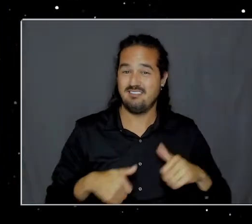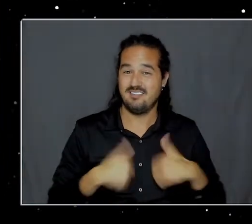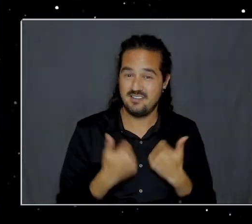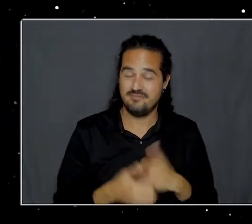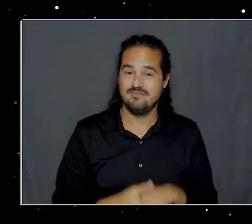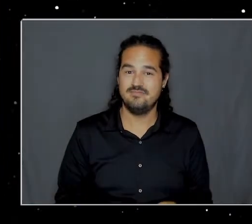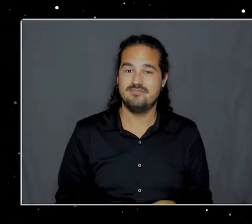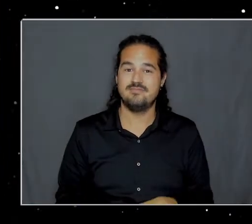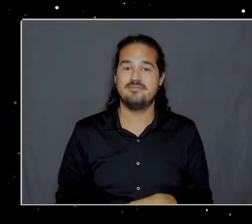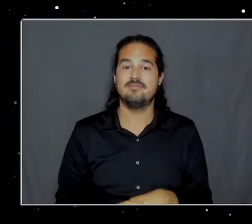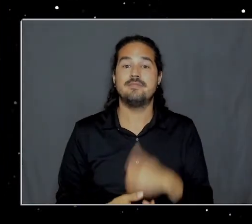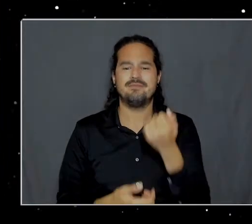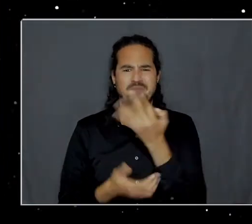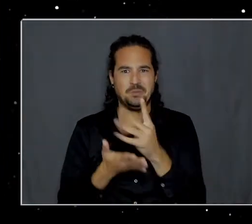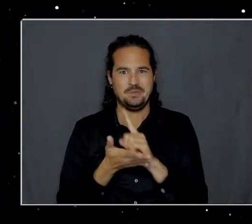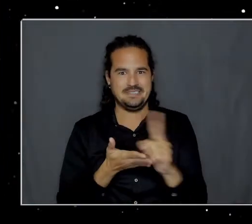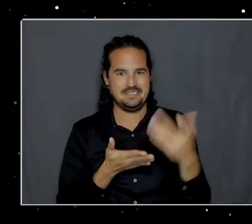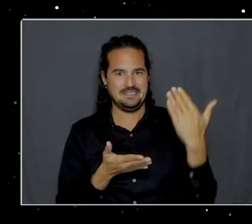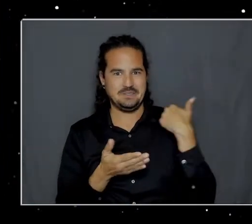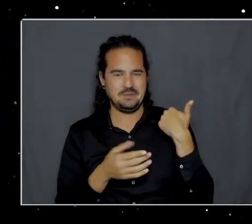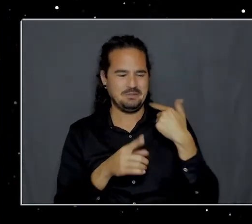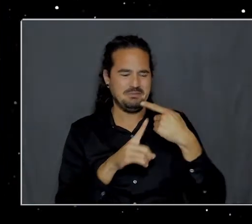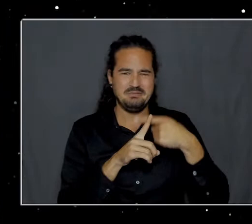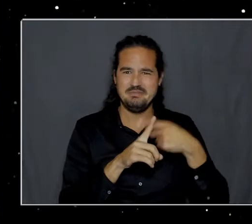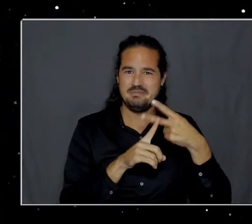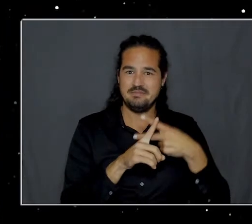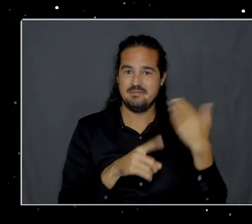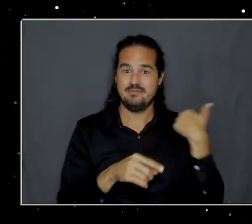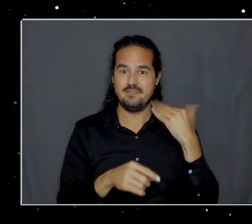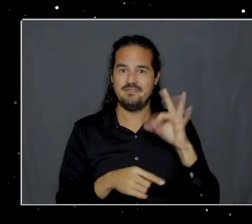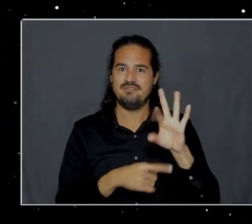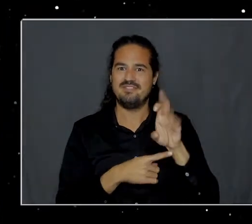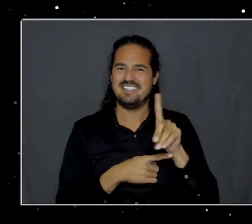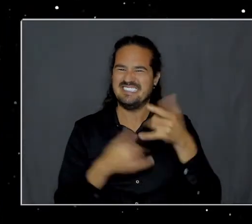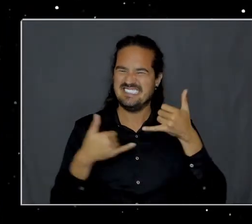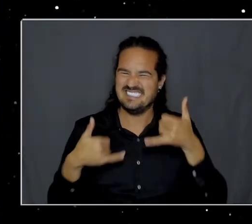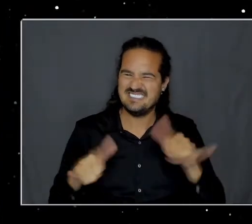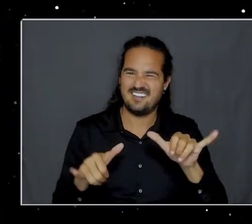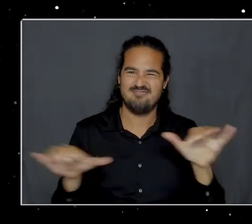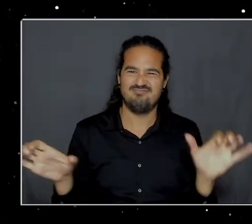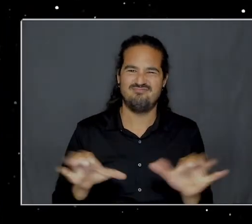YOU KNOW, AS OF COUPLE WEEKS AGO, COUPLE MONTHS AGO, FRED IS